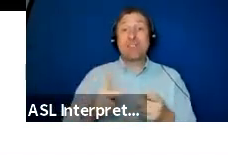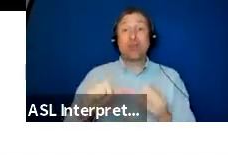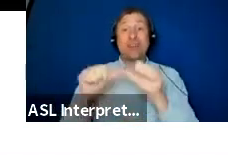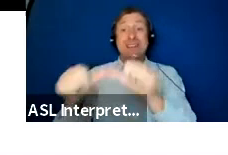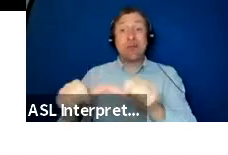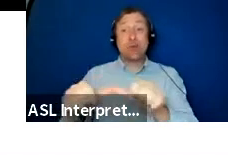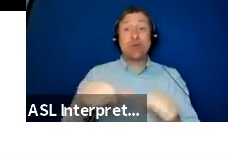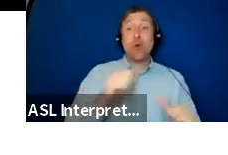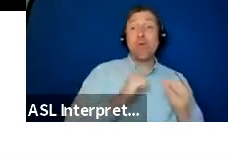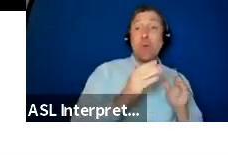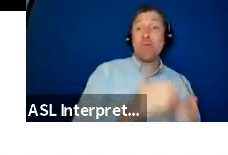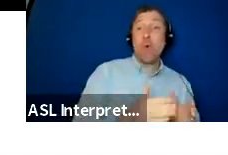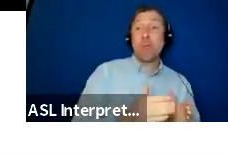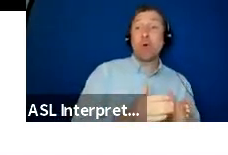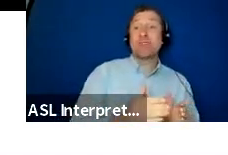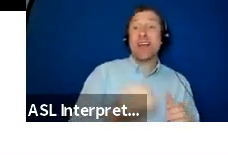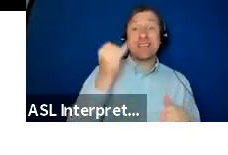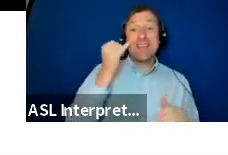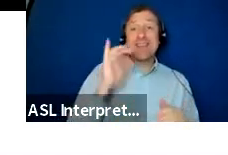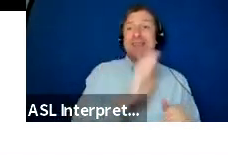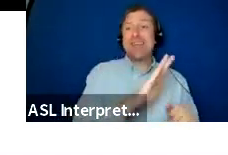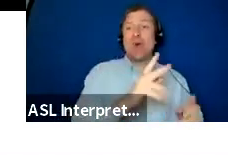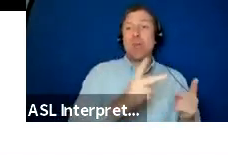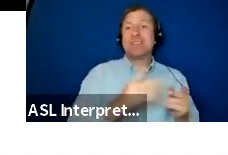so long as that position hasn't been recast or eliminated from the production.